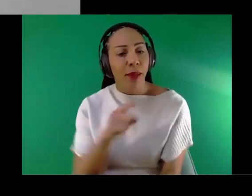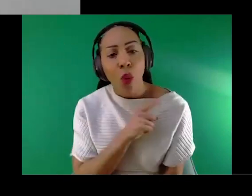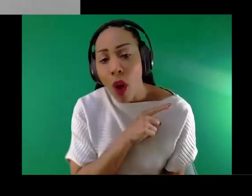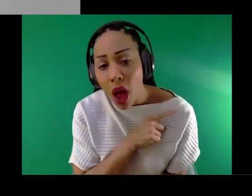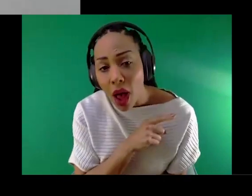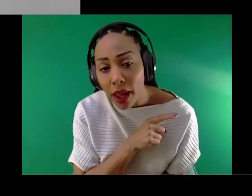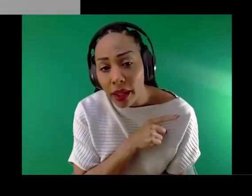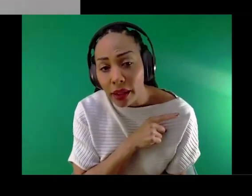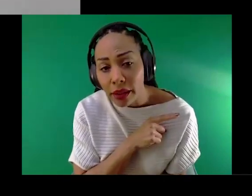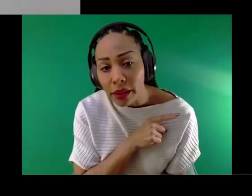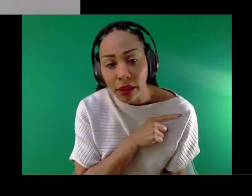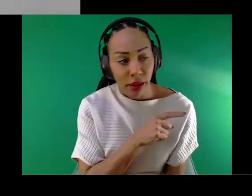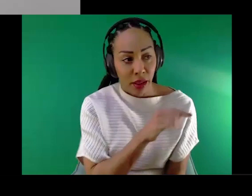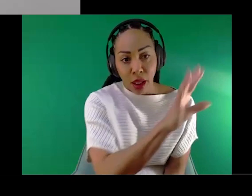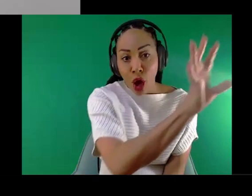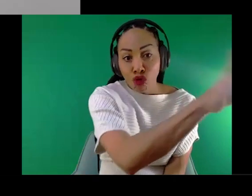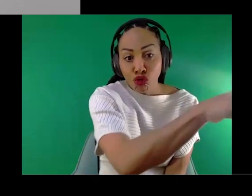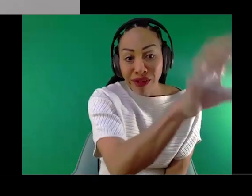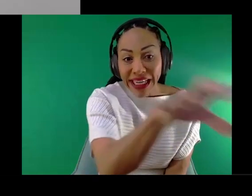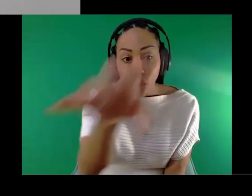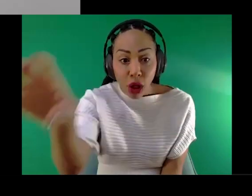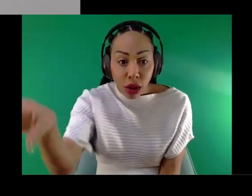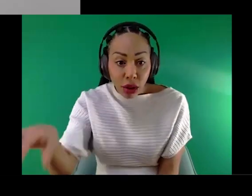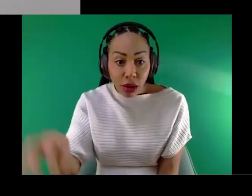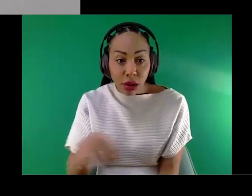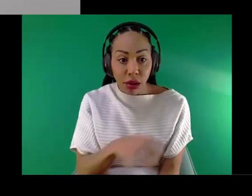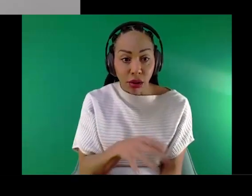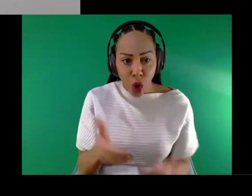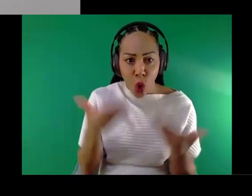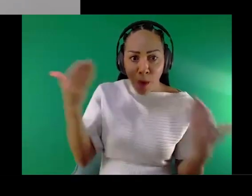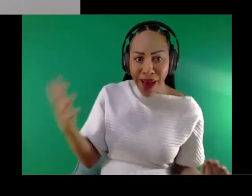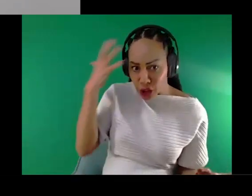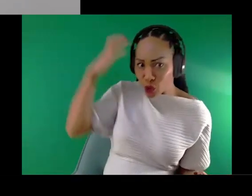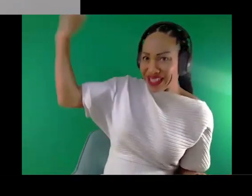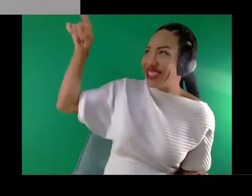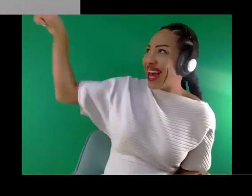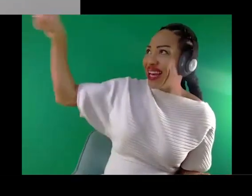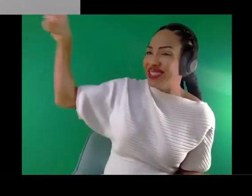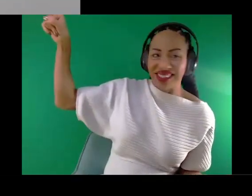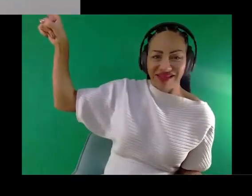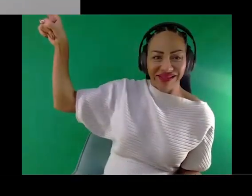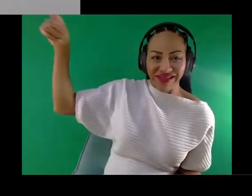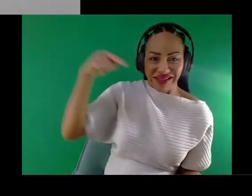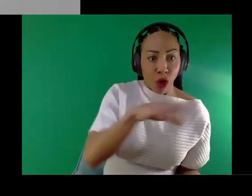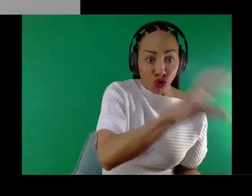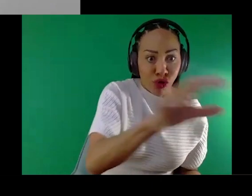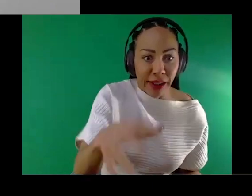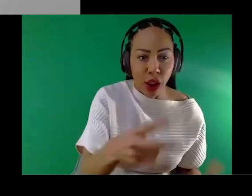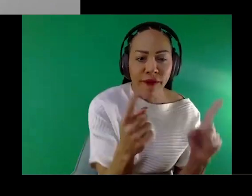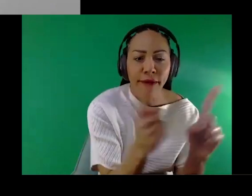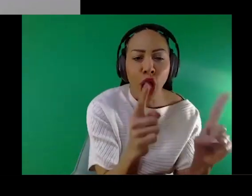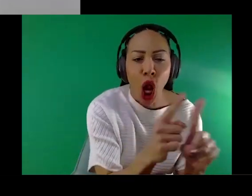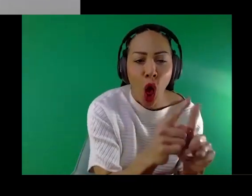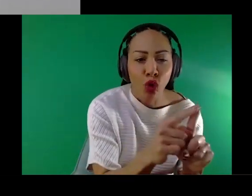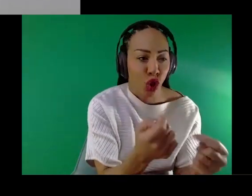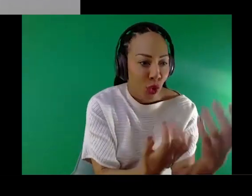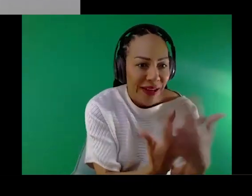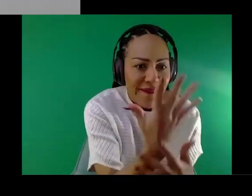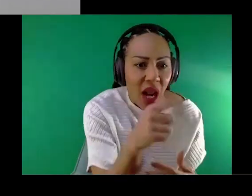are closer to Citizens than the state so it is very important that they are the interlocutors